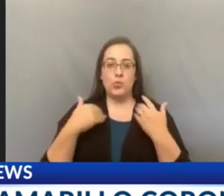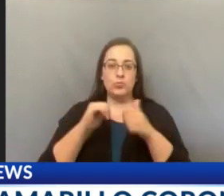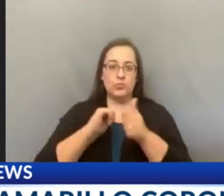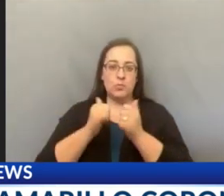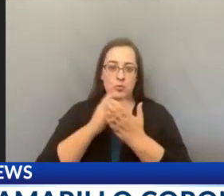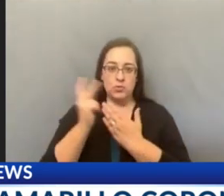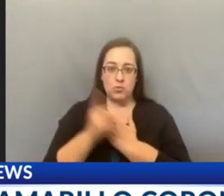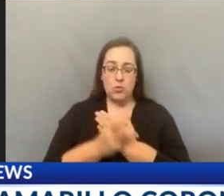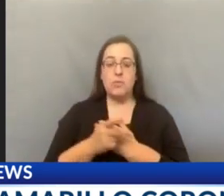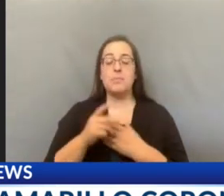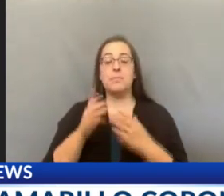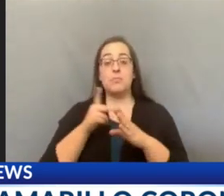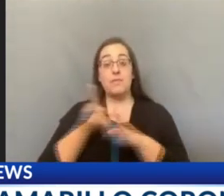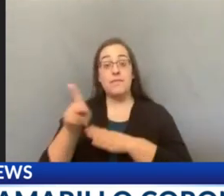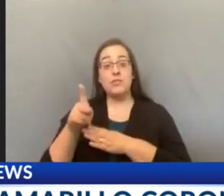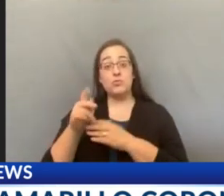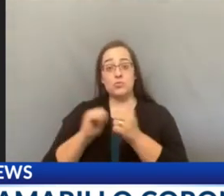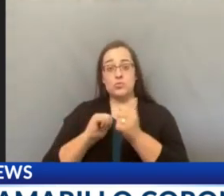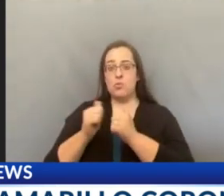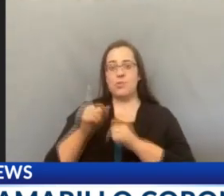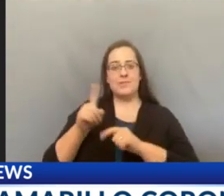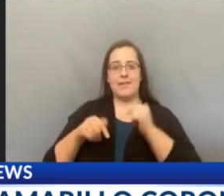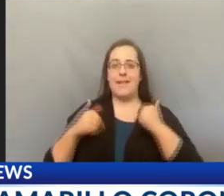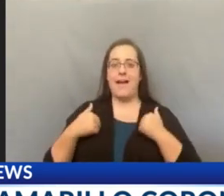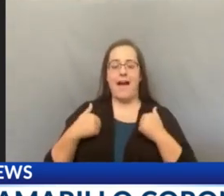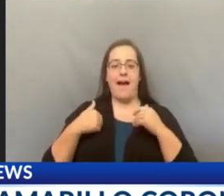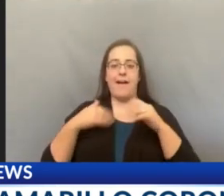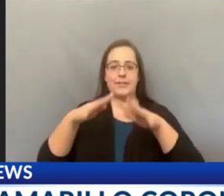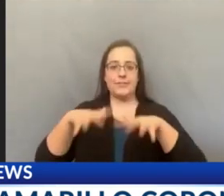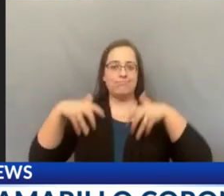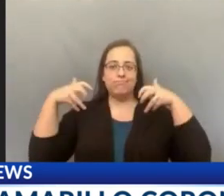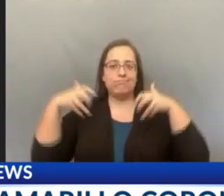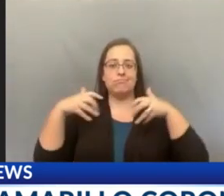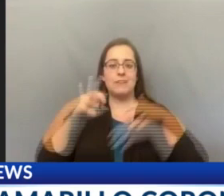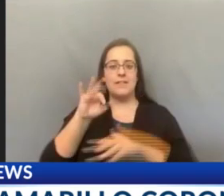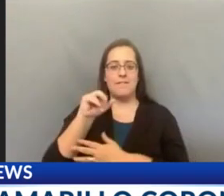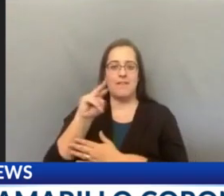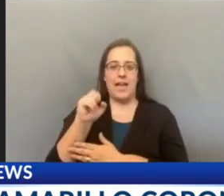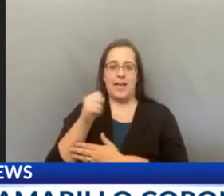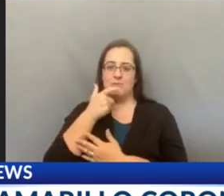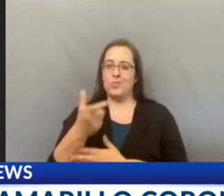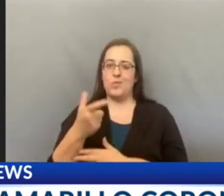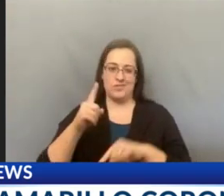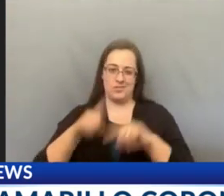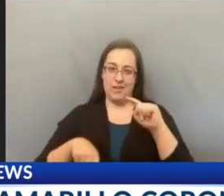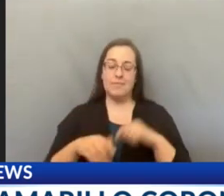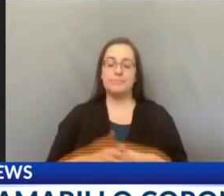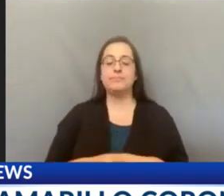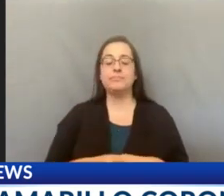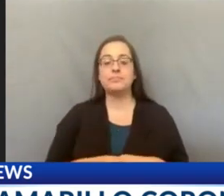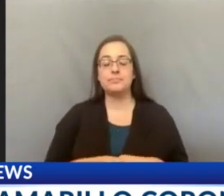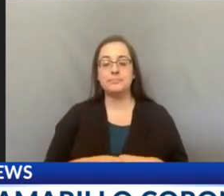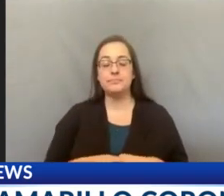AND ON MAY 31 IT WILL EXPAND TO INCLUDE PROFESSIONAL SPORTS, YOUTH CAMPS IN YOUTH SPORTS PROGRAMS.